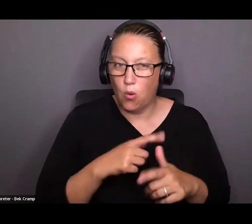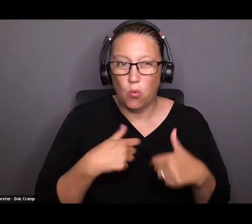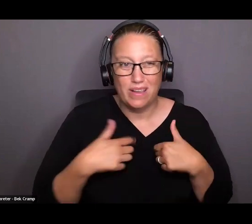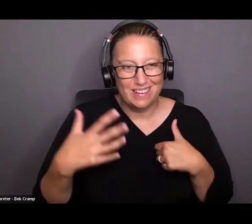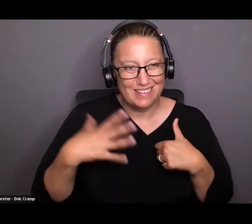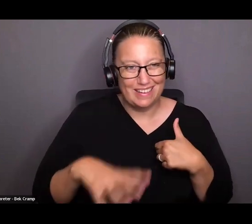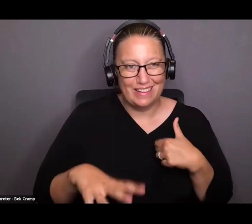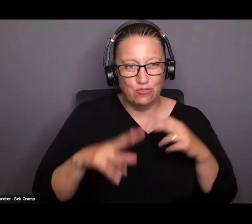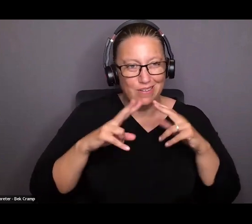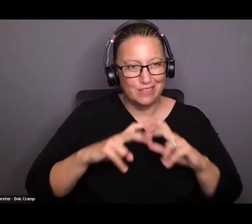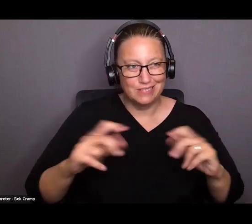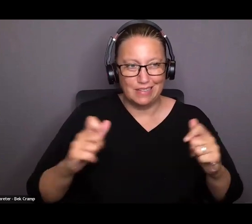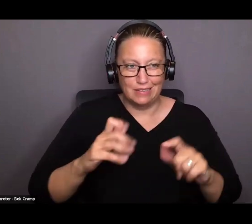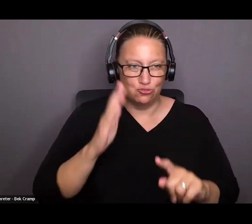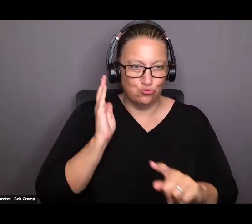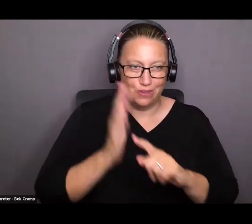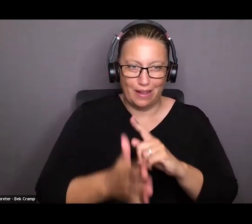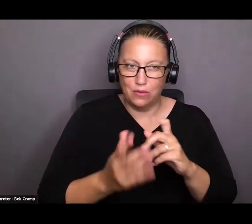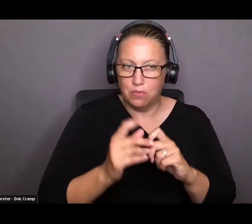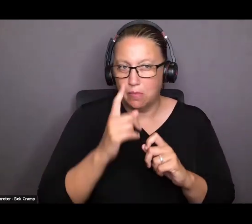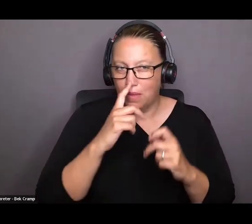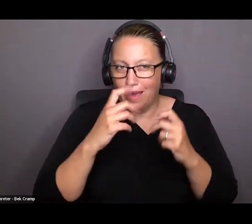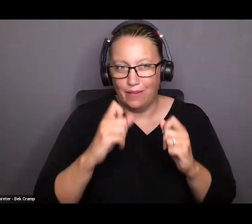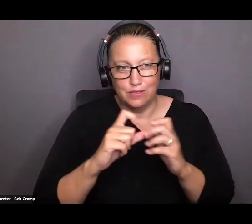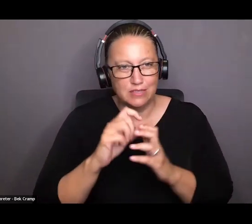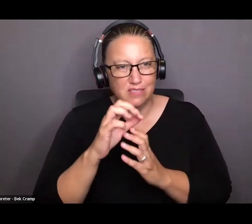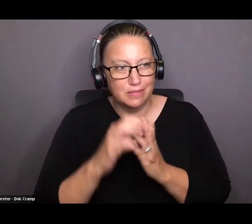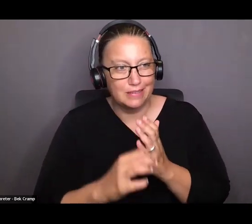with people with intellectual disability, directly done with people that live in the